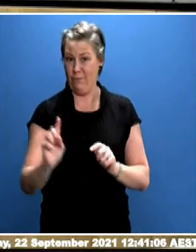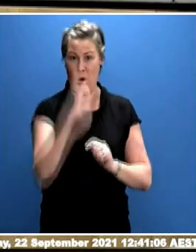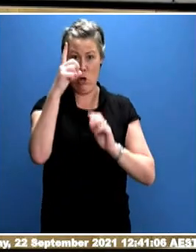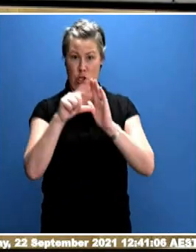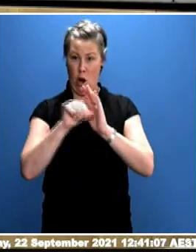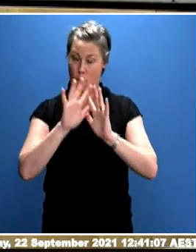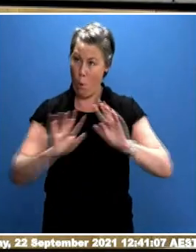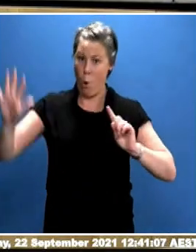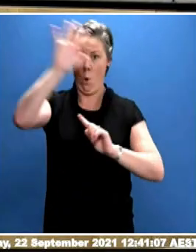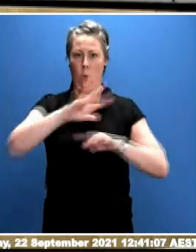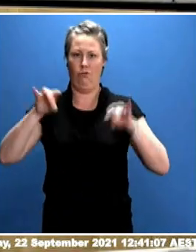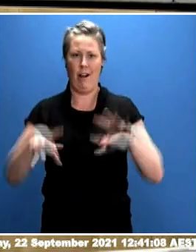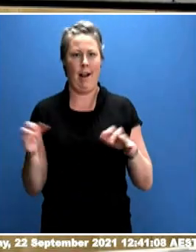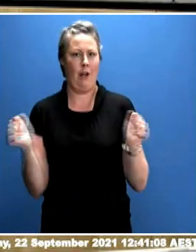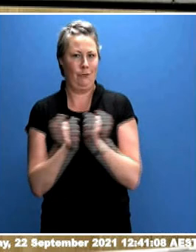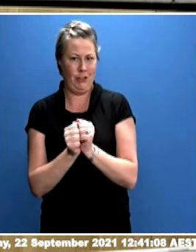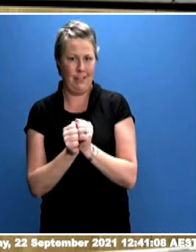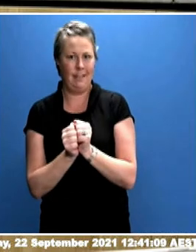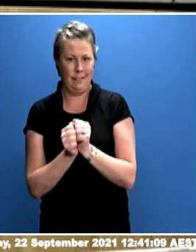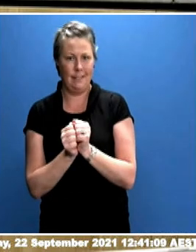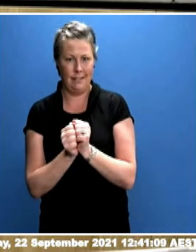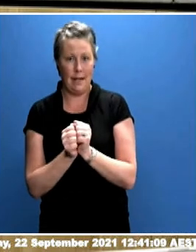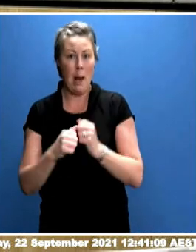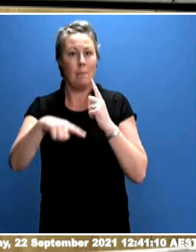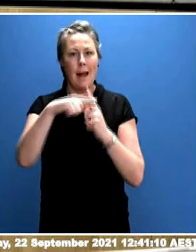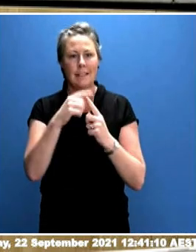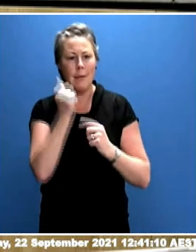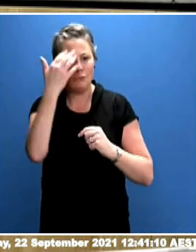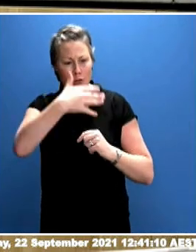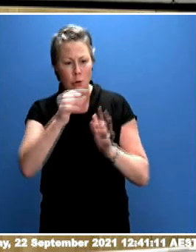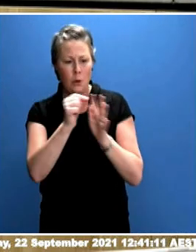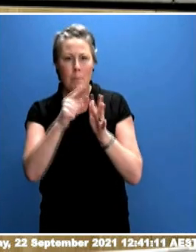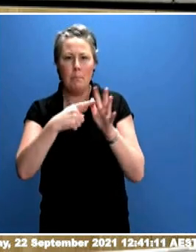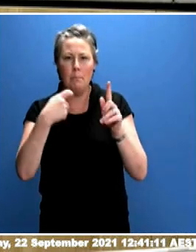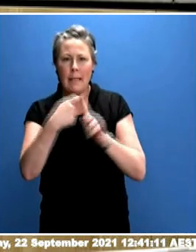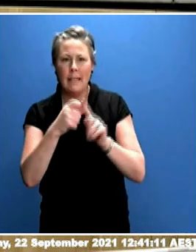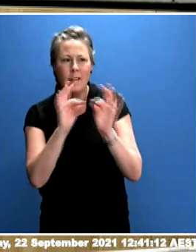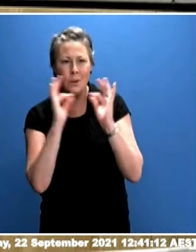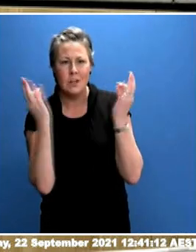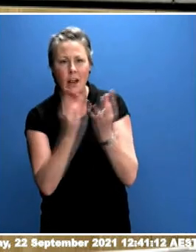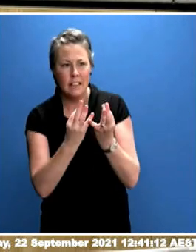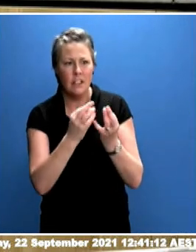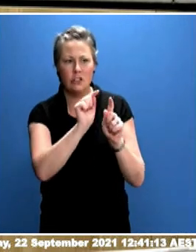to the agreement, along with peak Aboriginal organisations, including